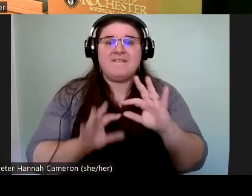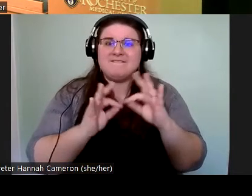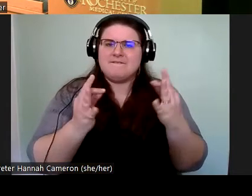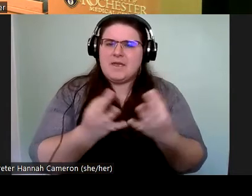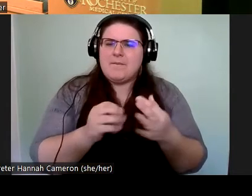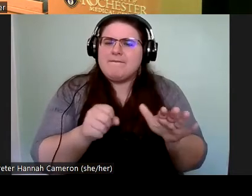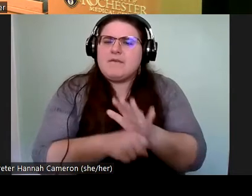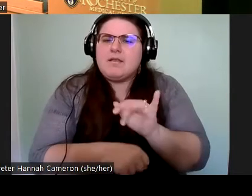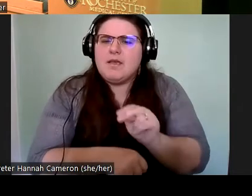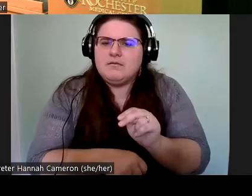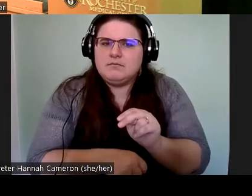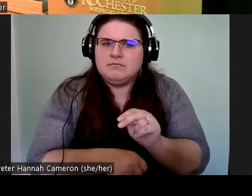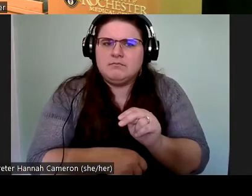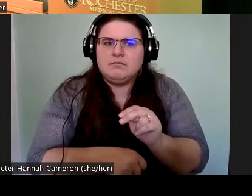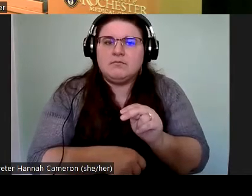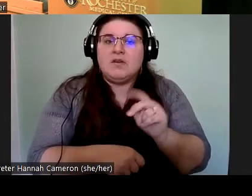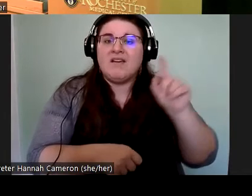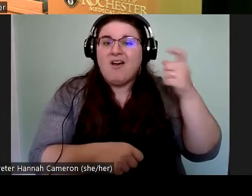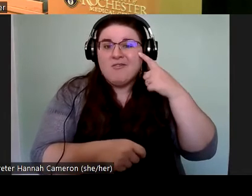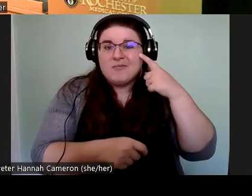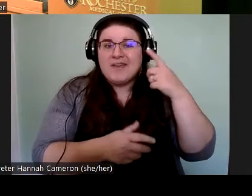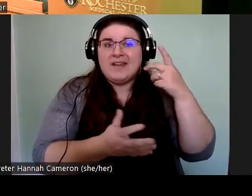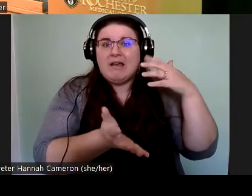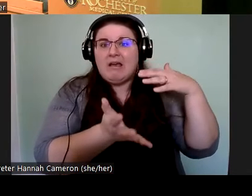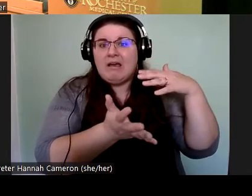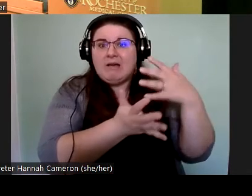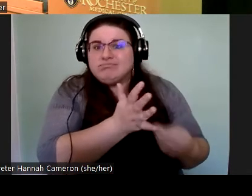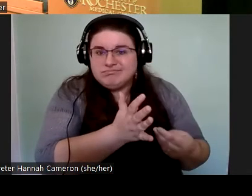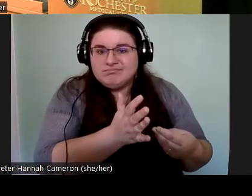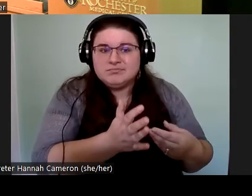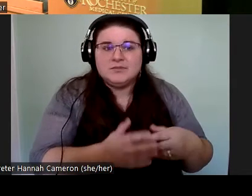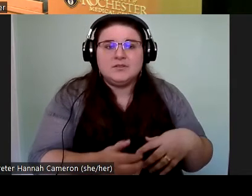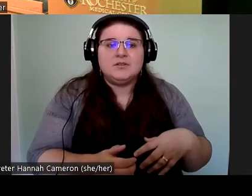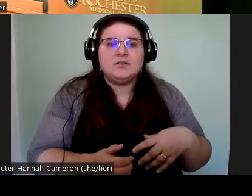non-emergency medical transportation doesn't work in many places especially rural areas of states